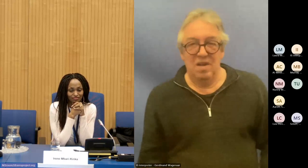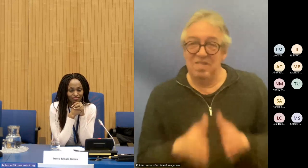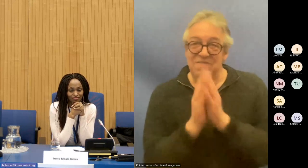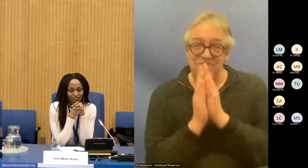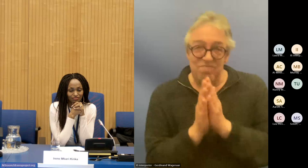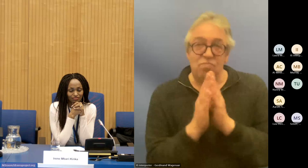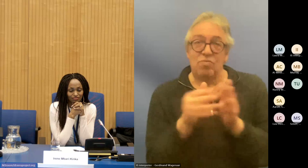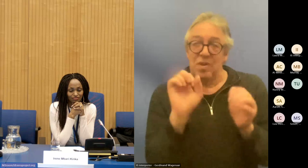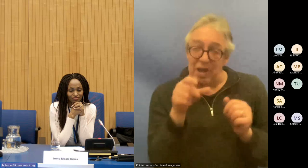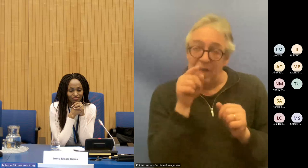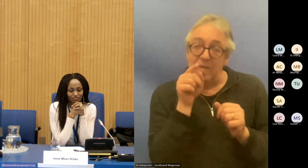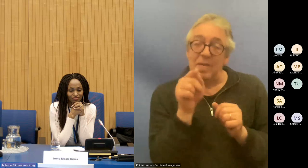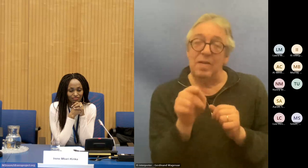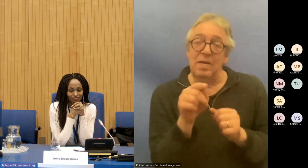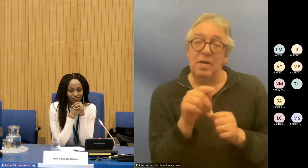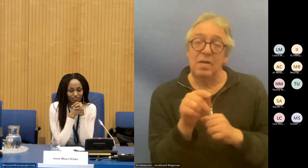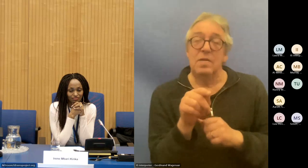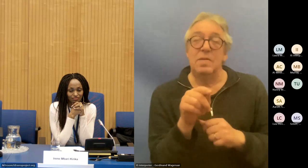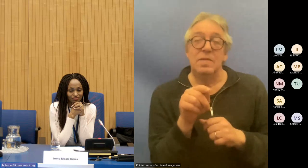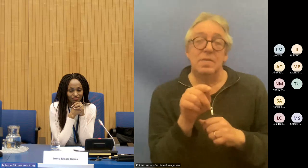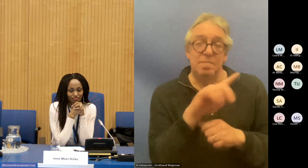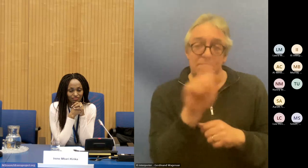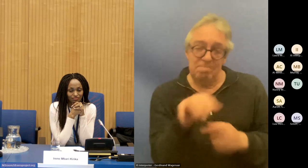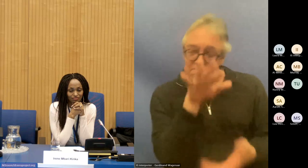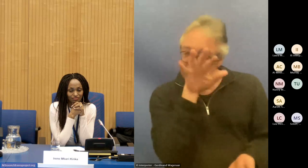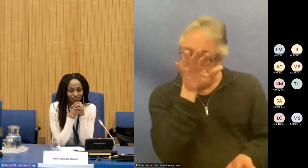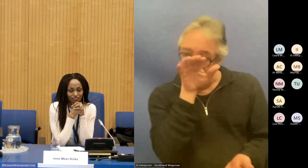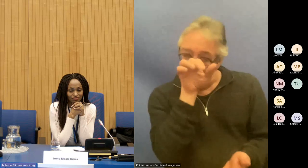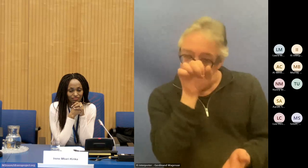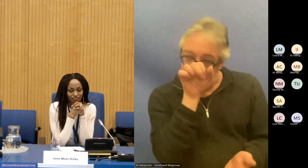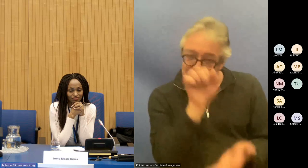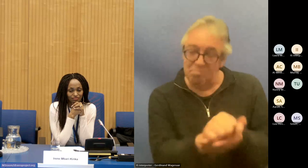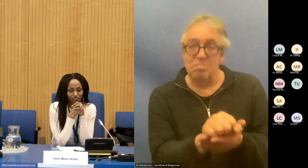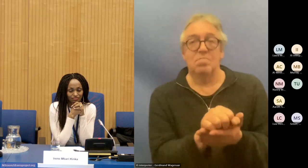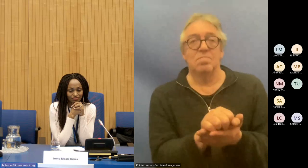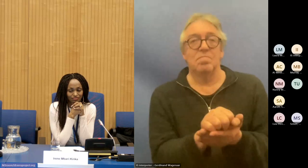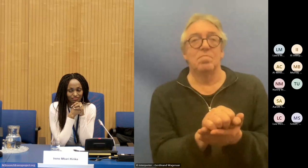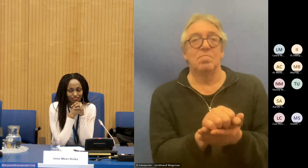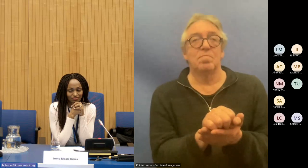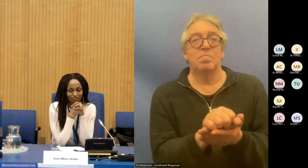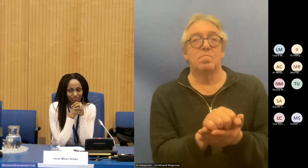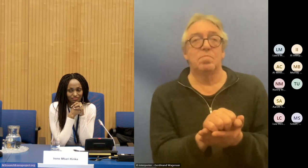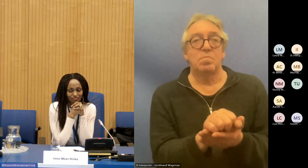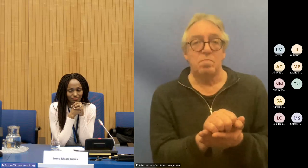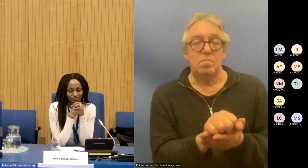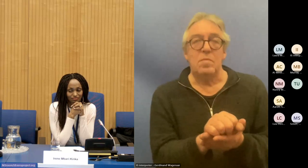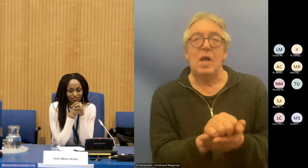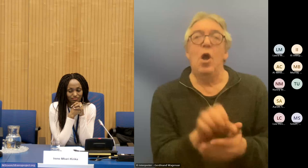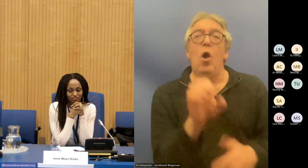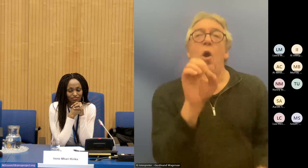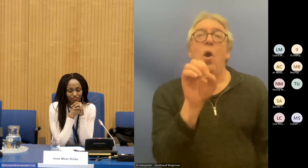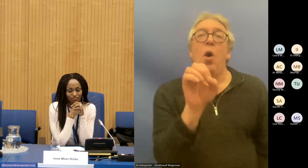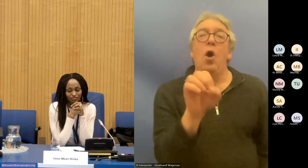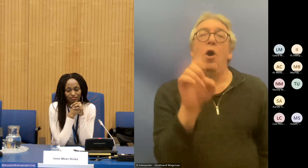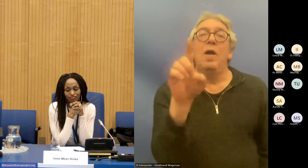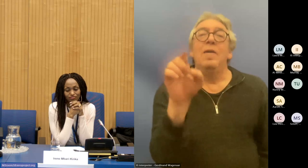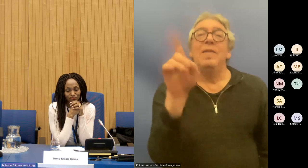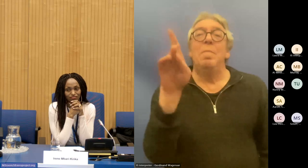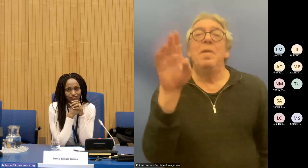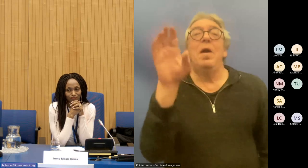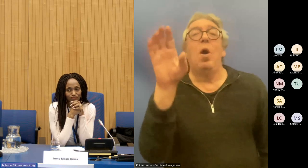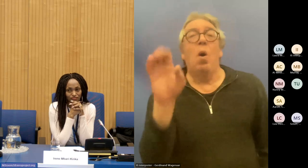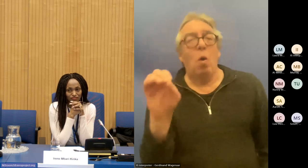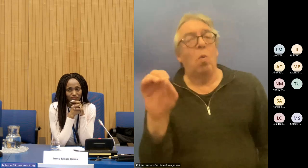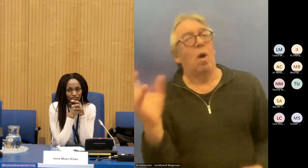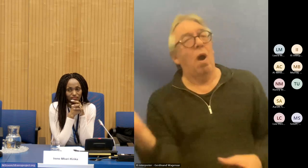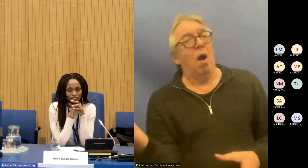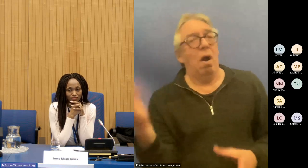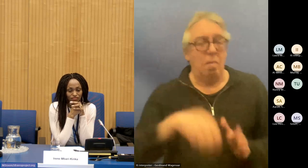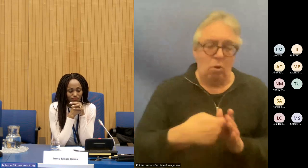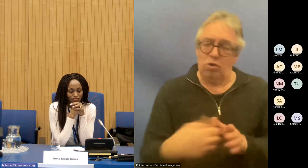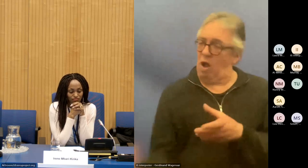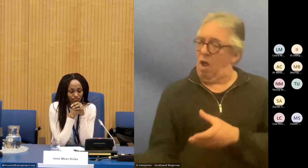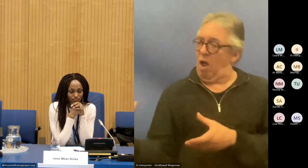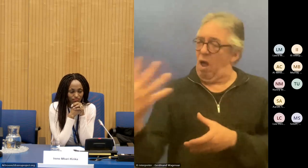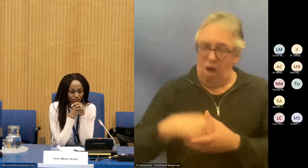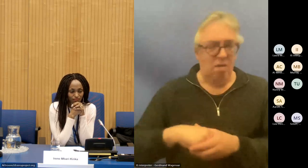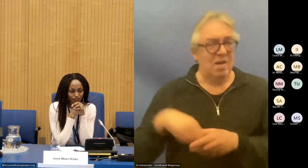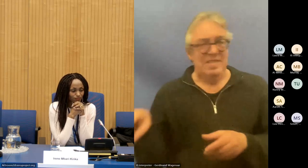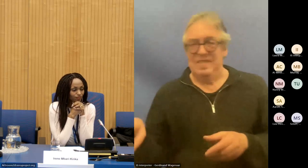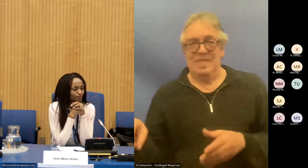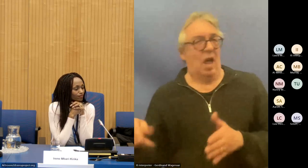a specific barrier to OPD participation, in a particular project, and how that was overcome.